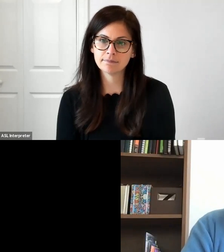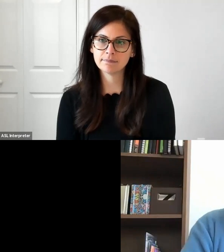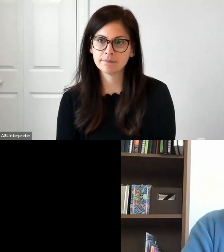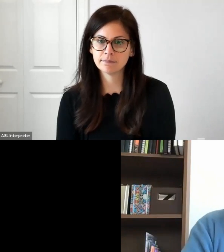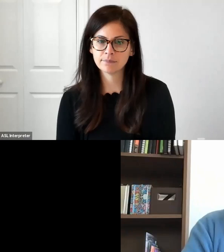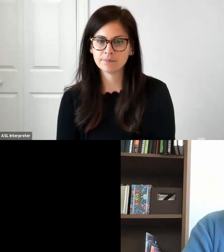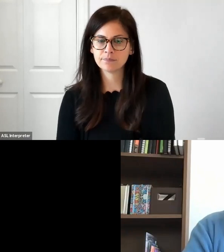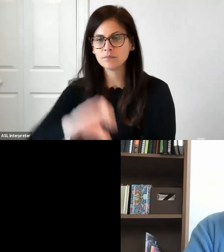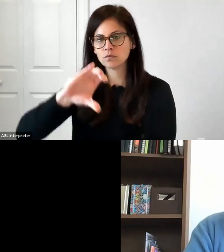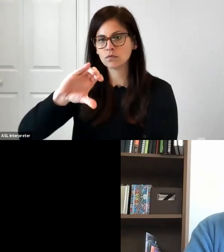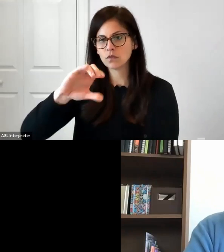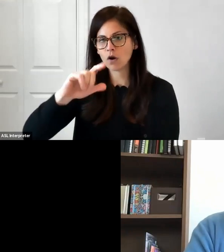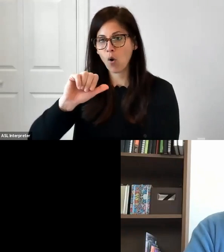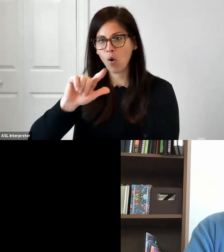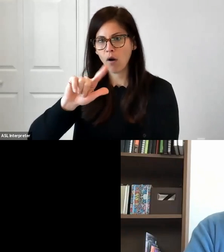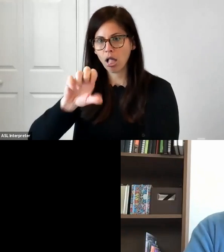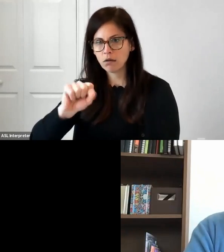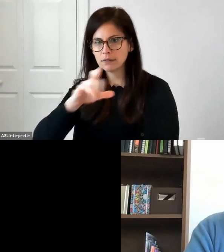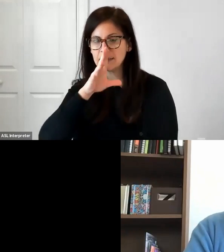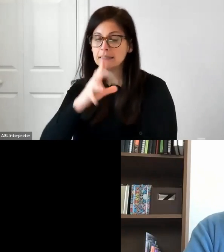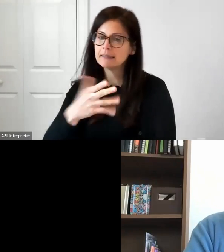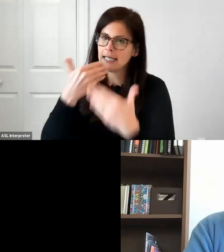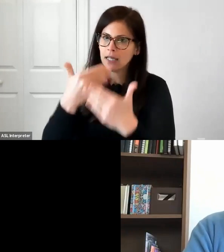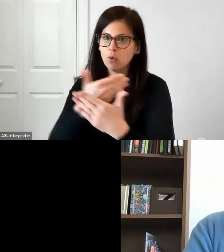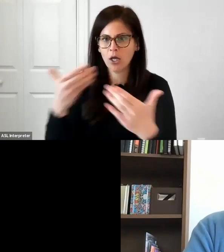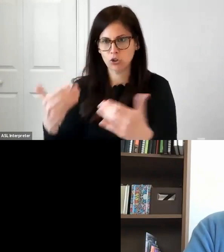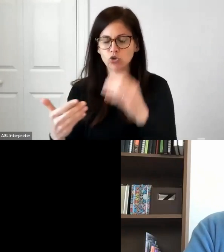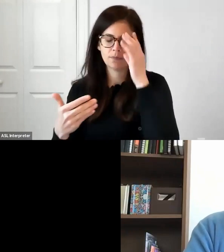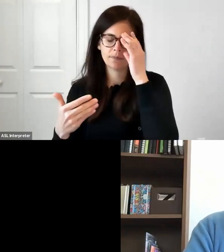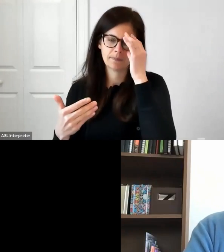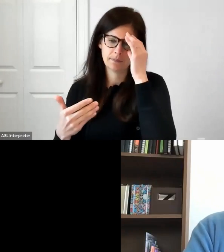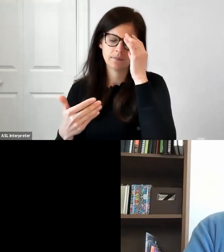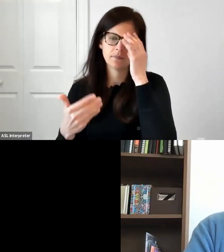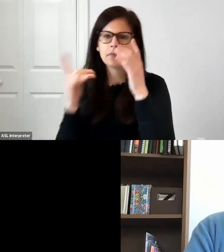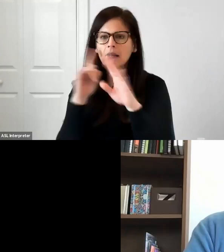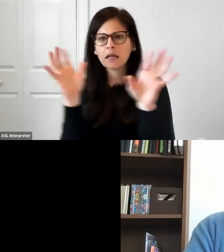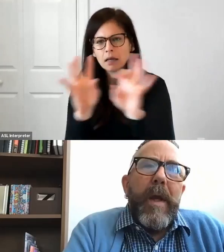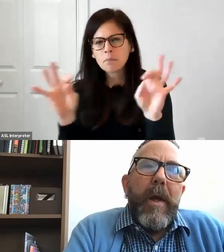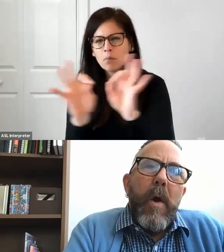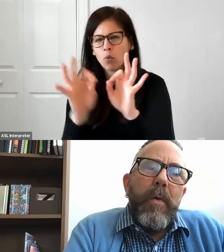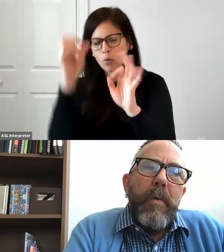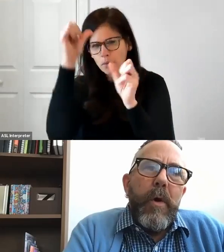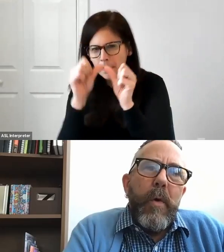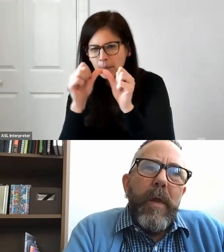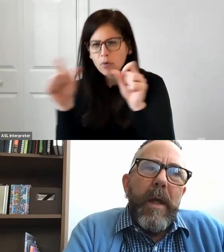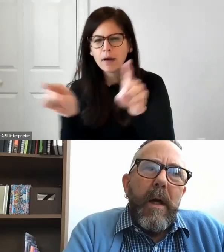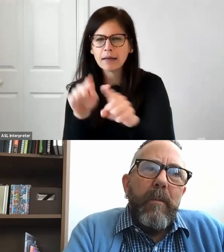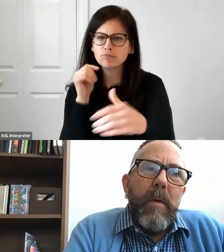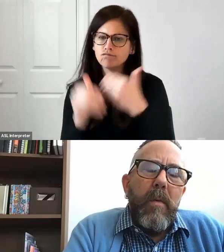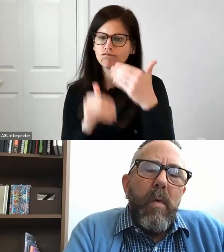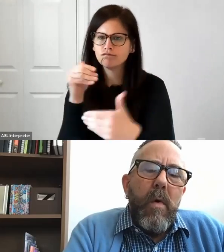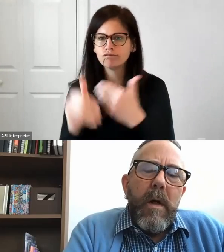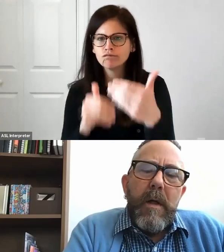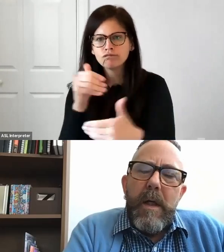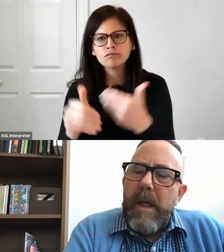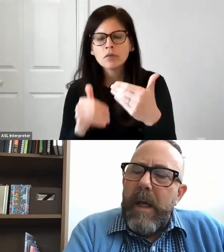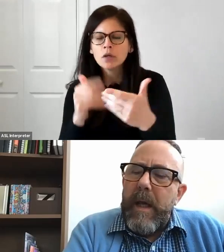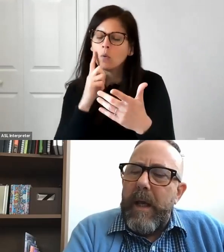Thank you, Nicole, thank you very much. I think it's important to remember, as we go through the UP Award,